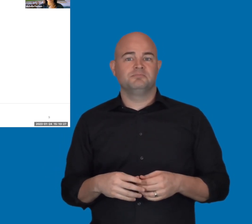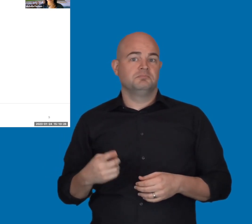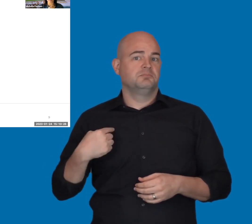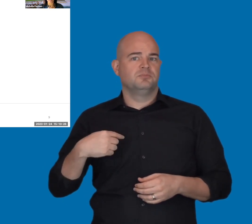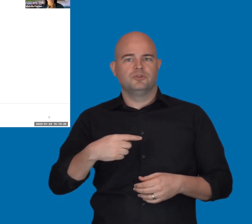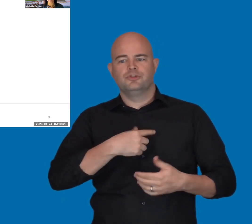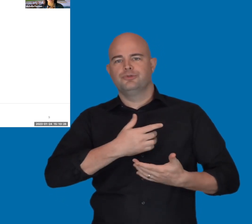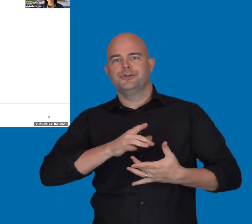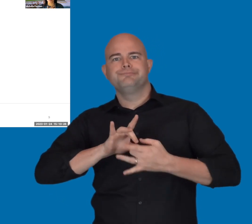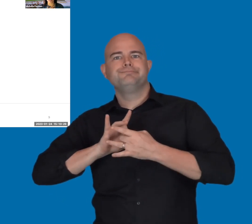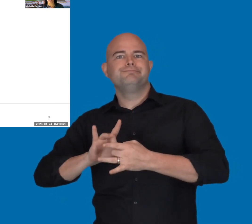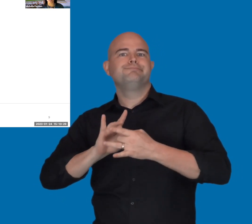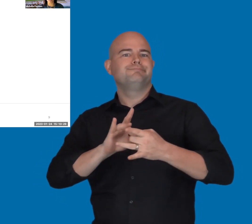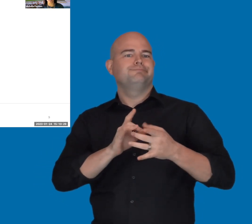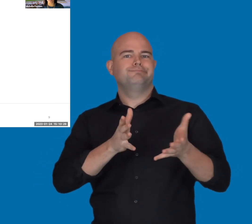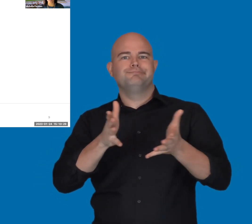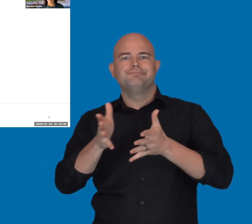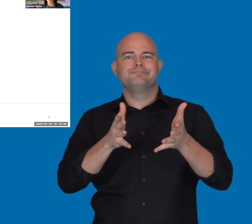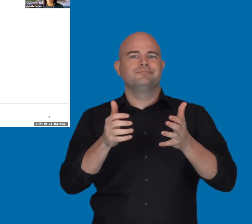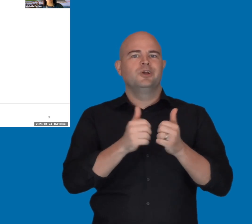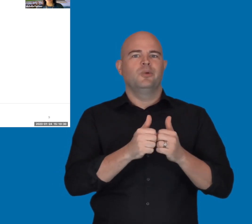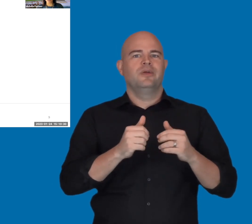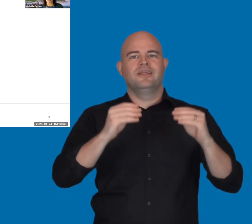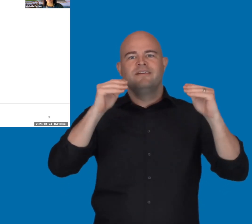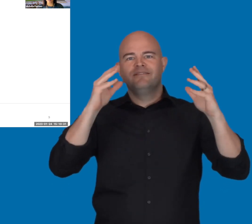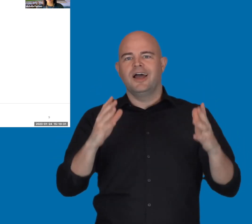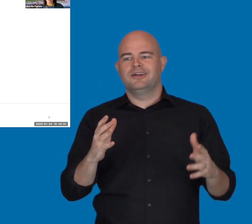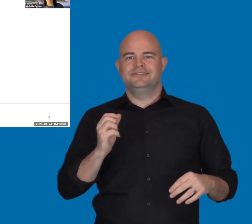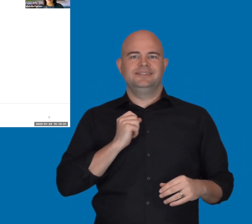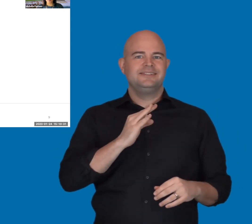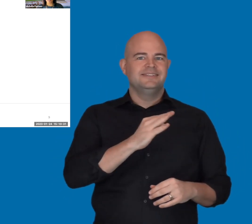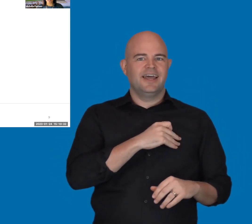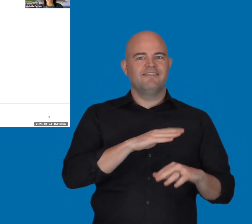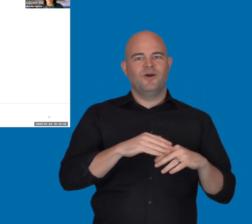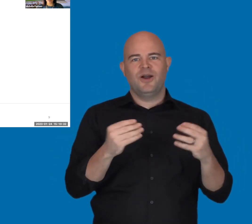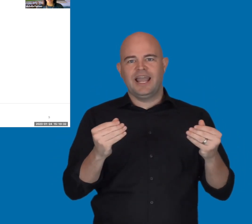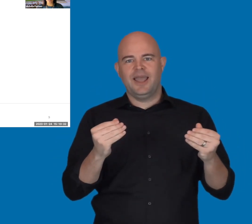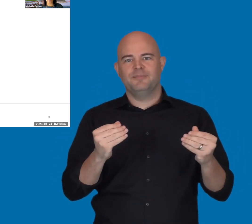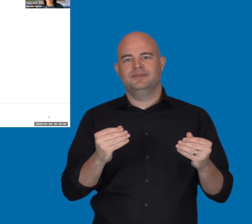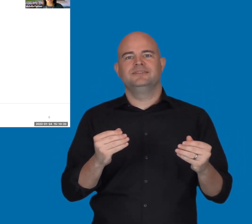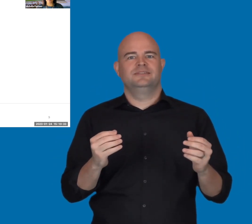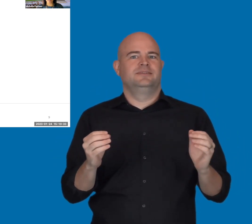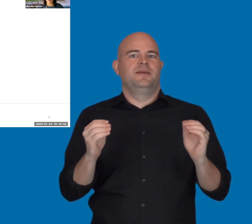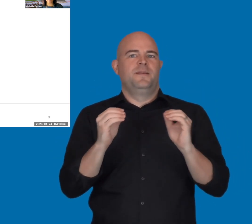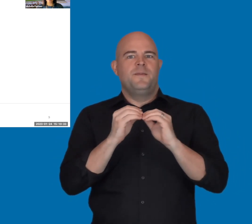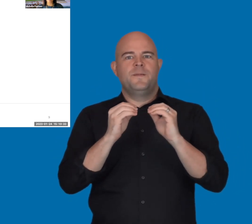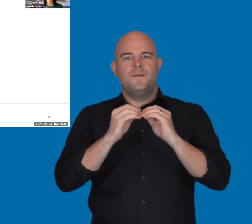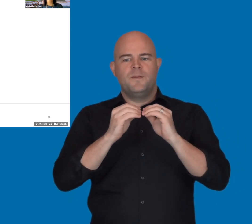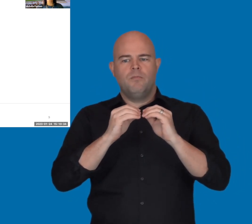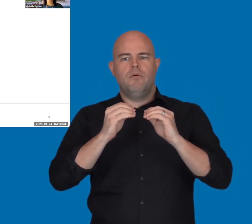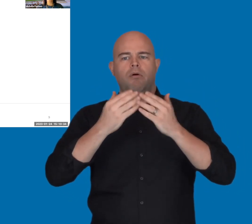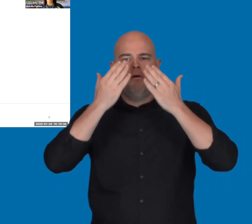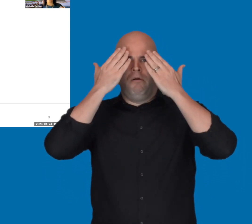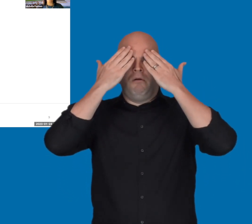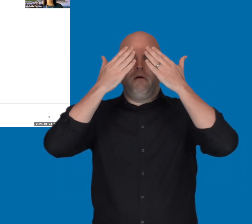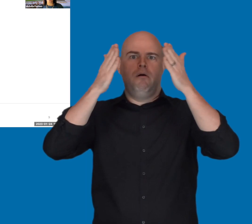in the works is for our on boarding new faculty members. We have heard that it might be a possibility